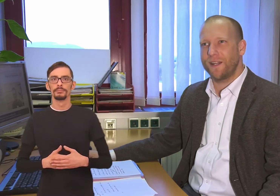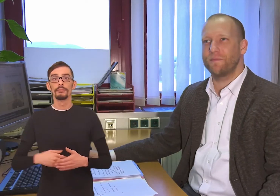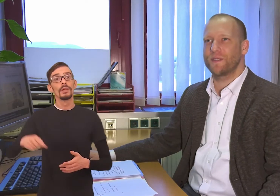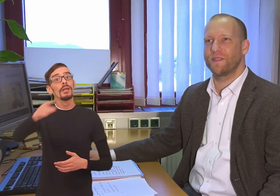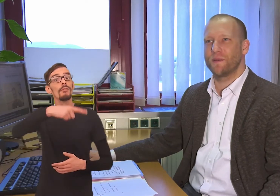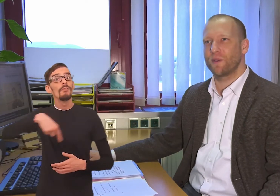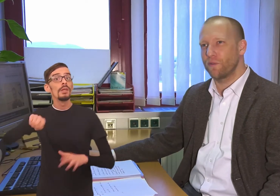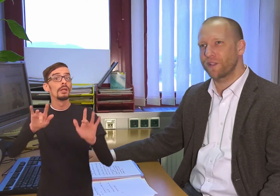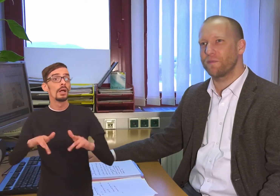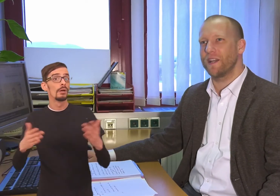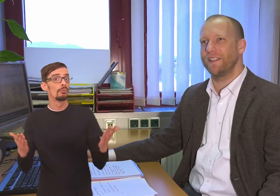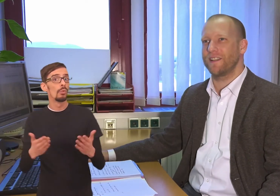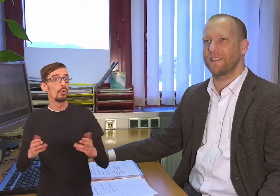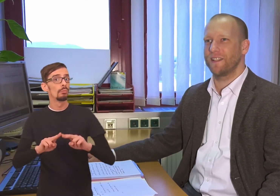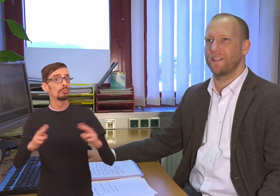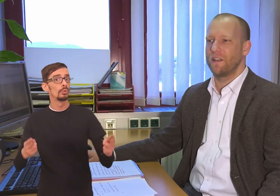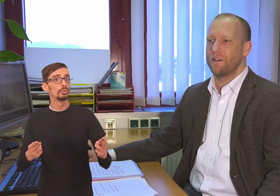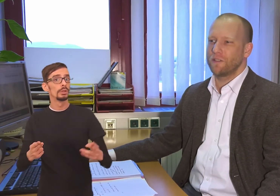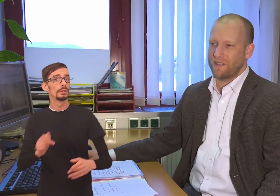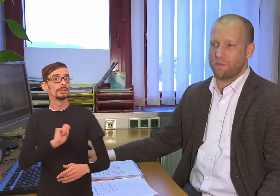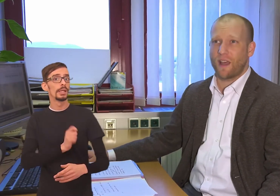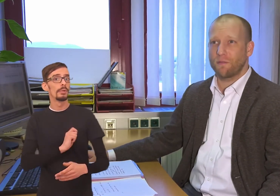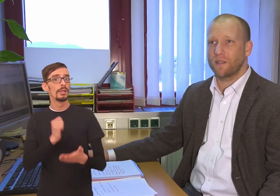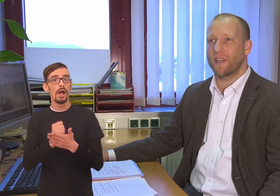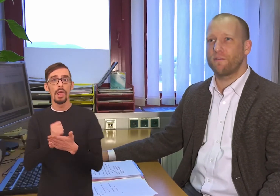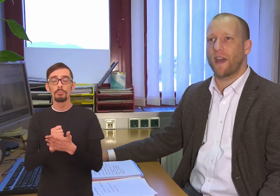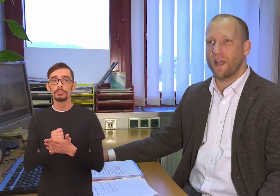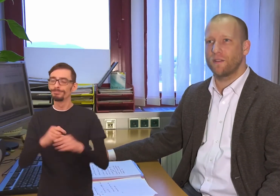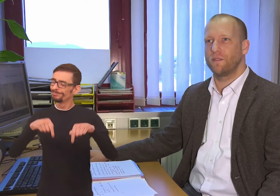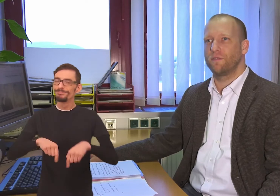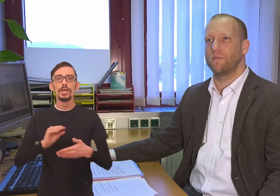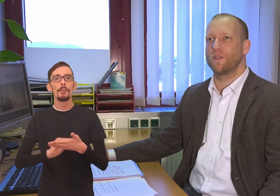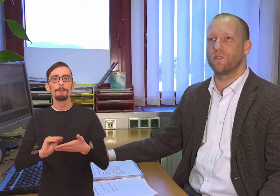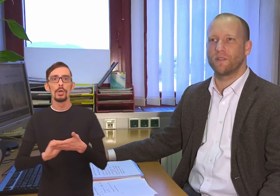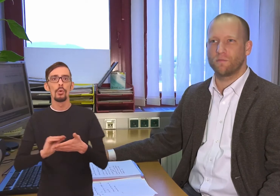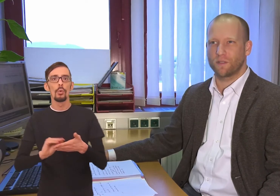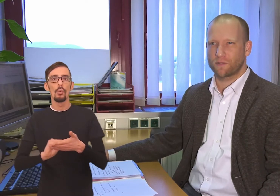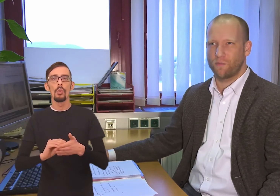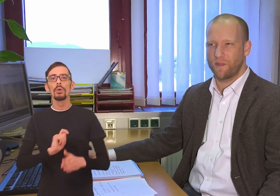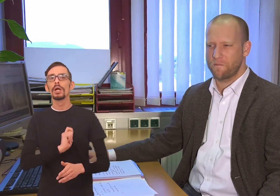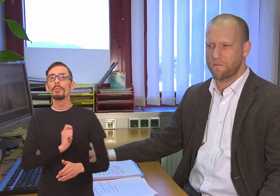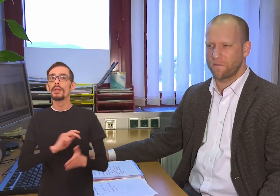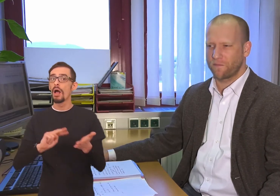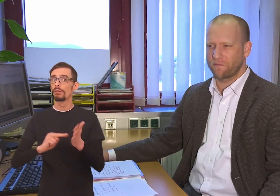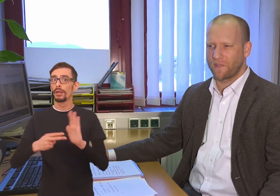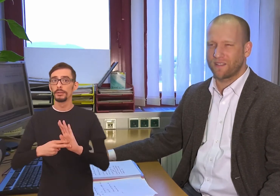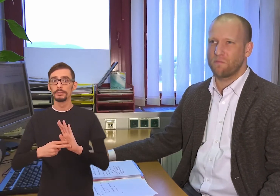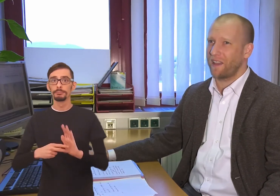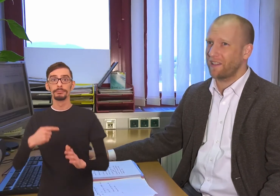We're here in die Federal Criminal Police Office, Department for forensic science.